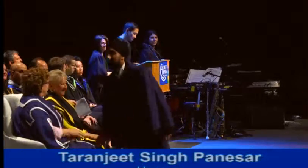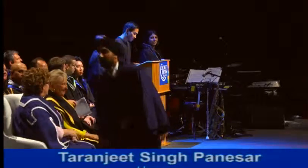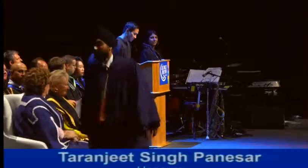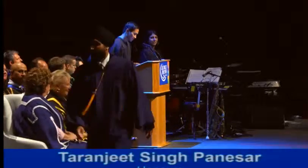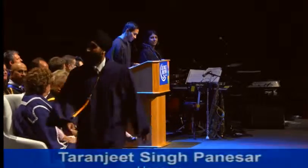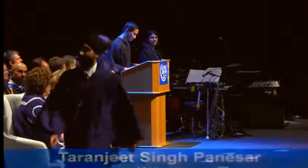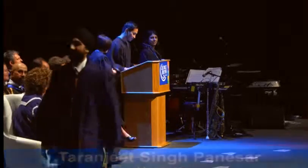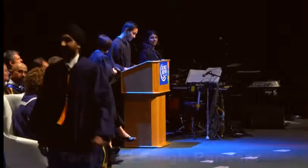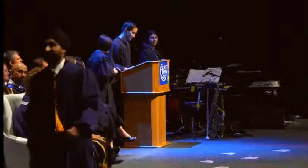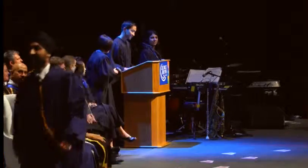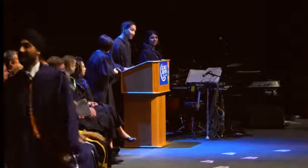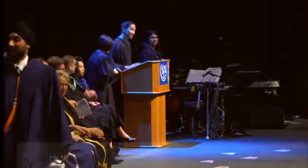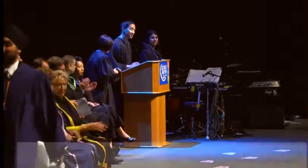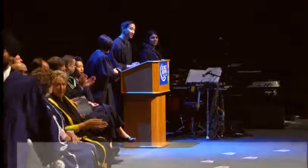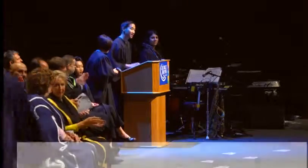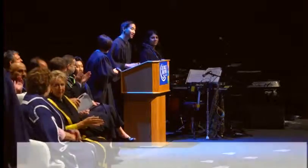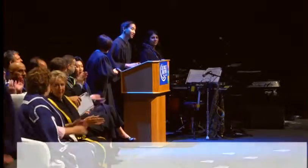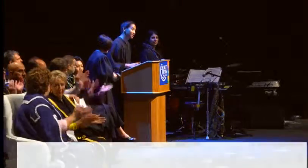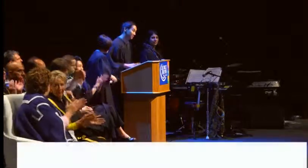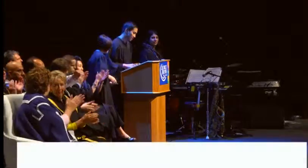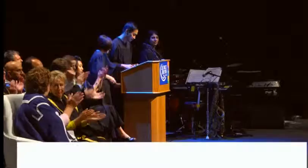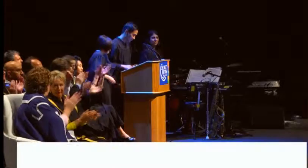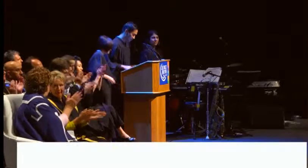THANK YOU, MADAME CHANCELLOR. AND CONGRATULATIONS TO ALL GRADUANDS!